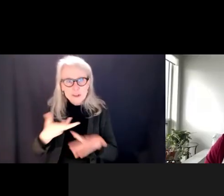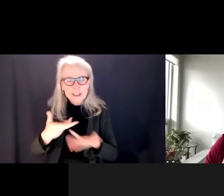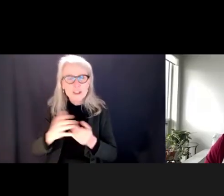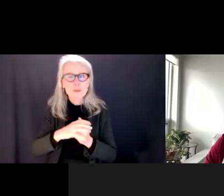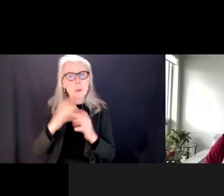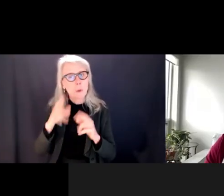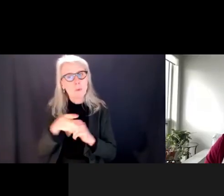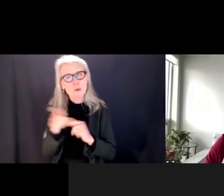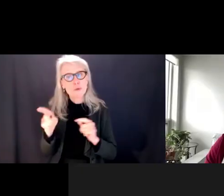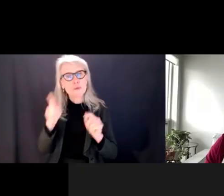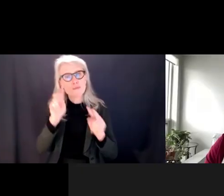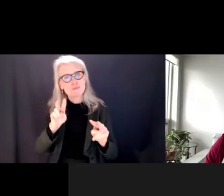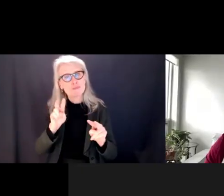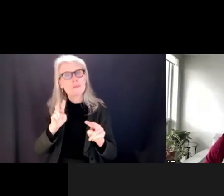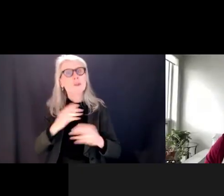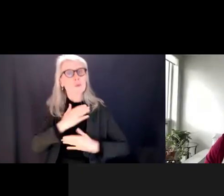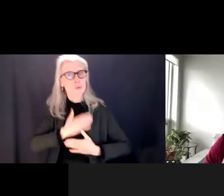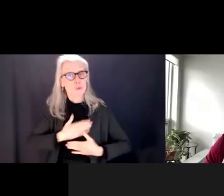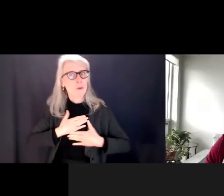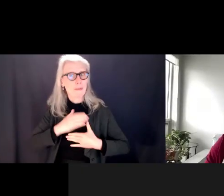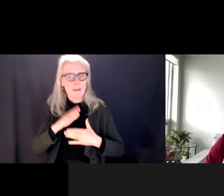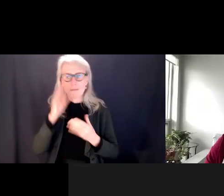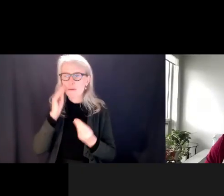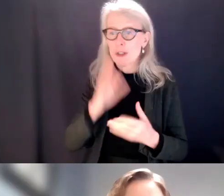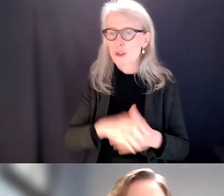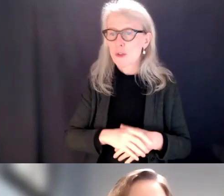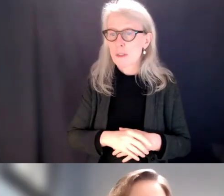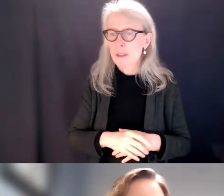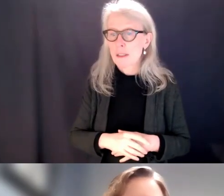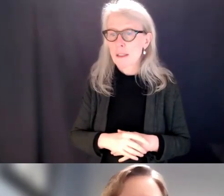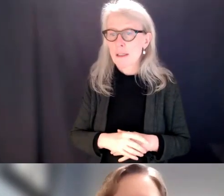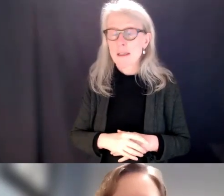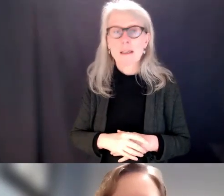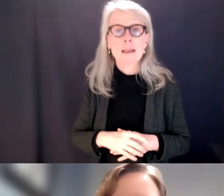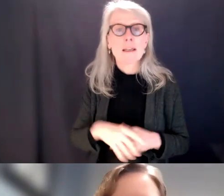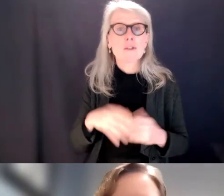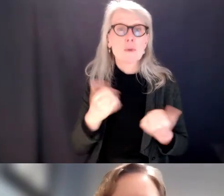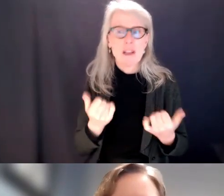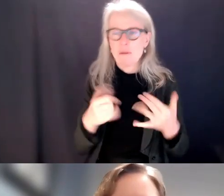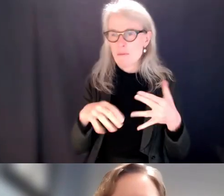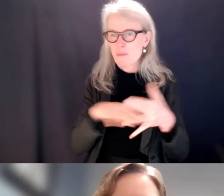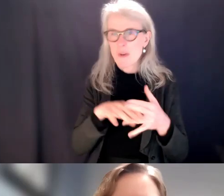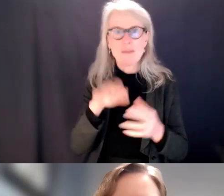enjoyed the panel. So, uh, we'd like to just now take a 10-minut break and,